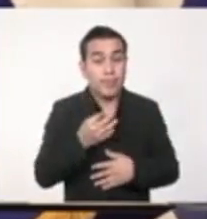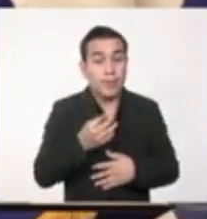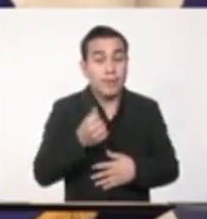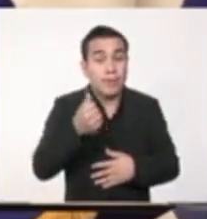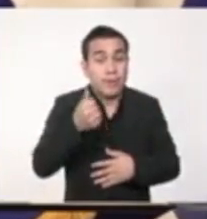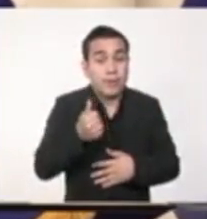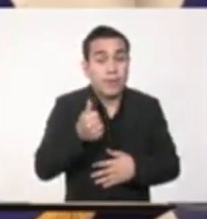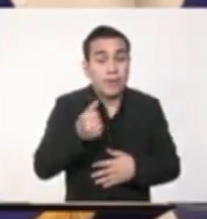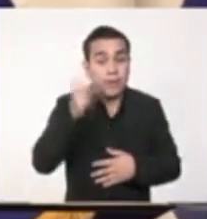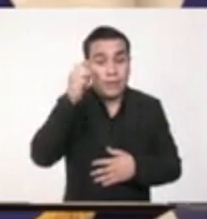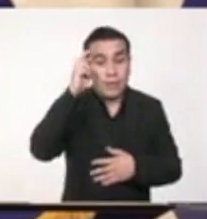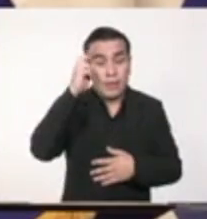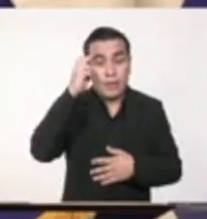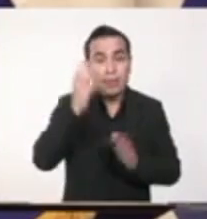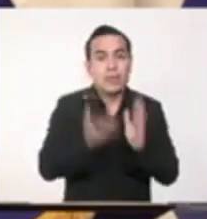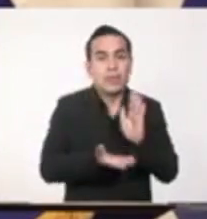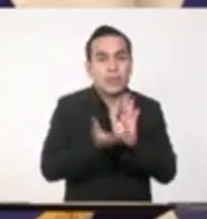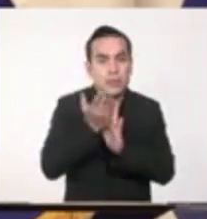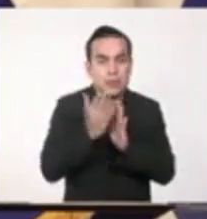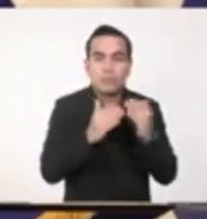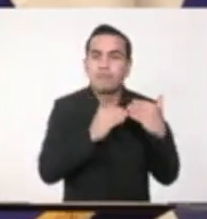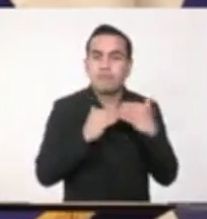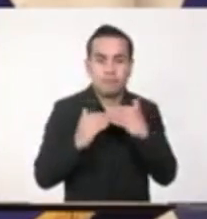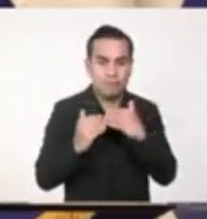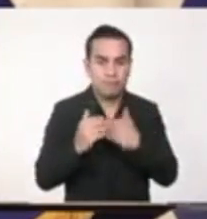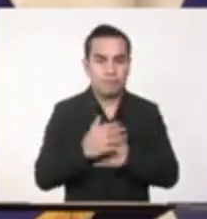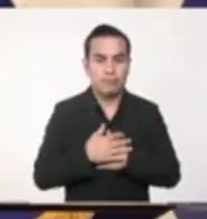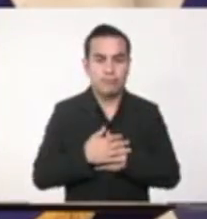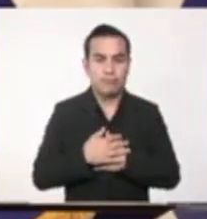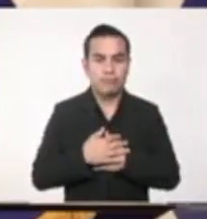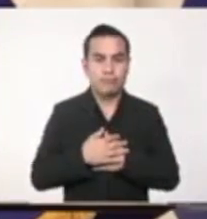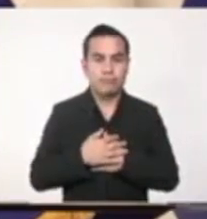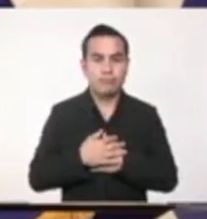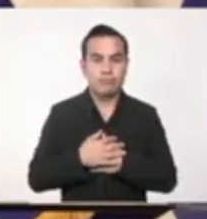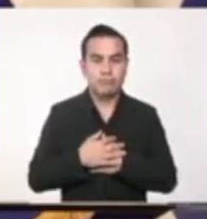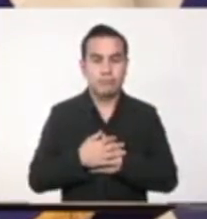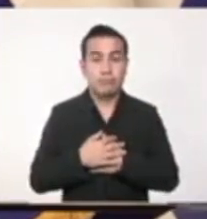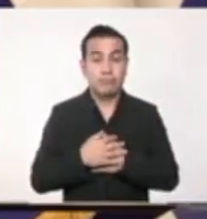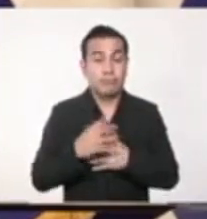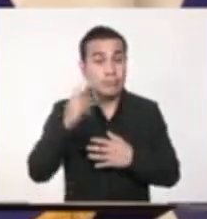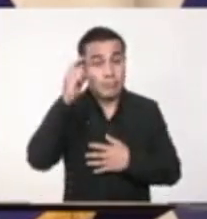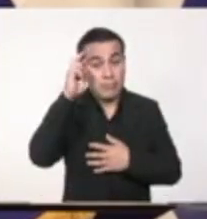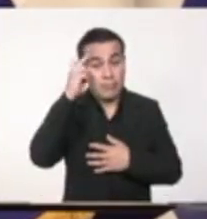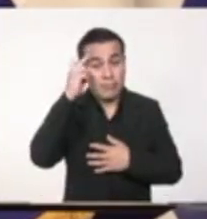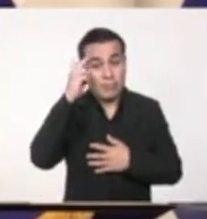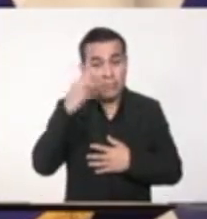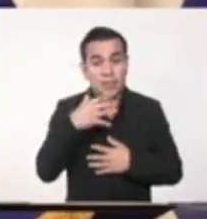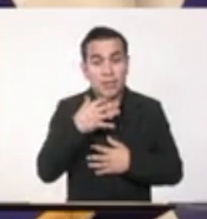friend is developed too. We not only want you